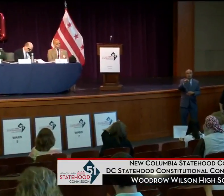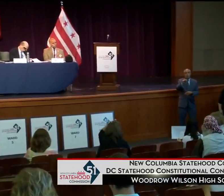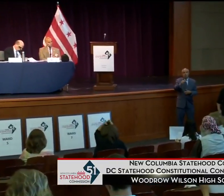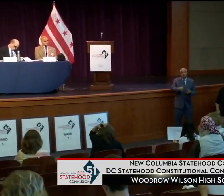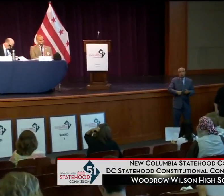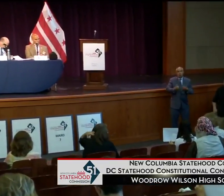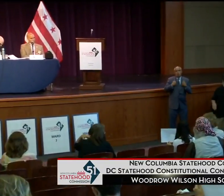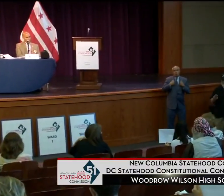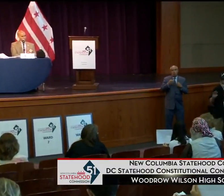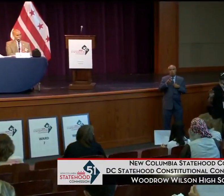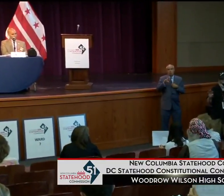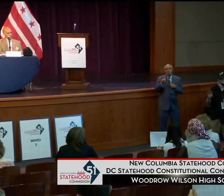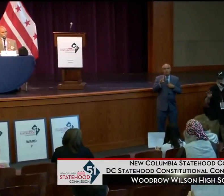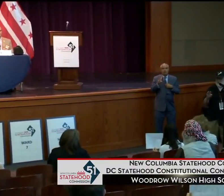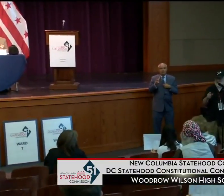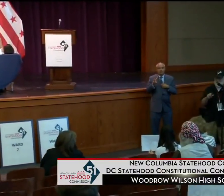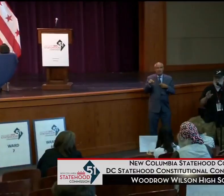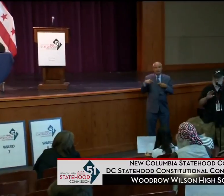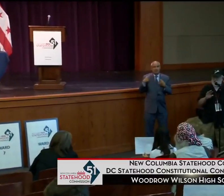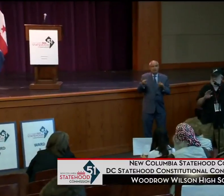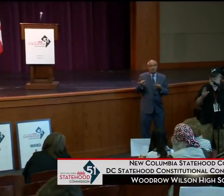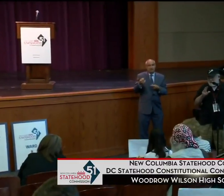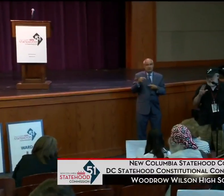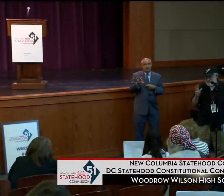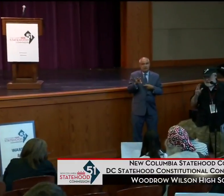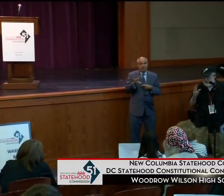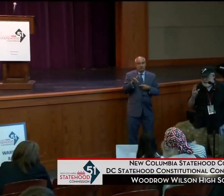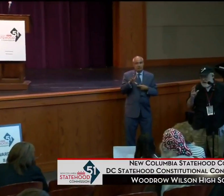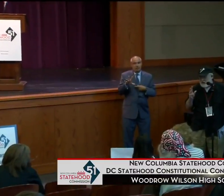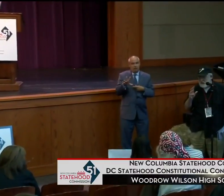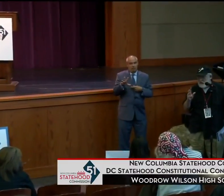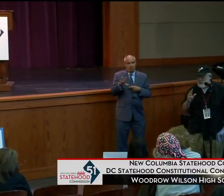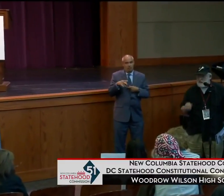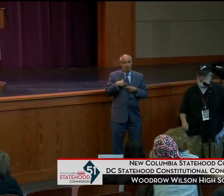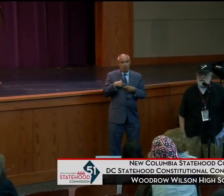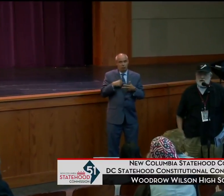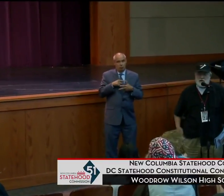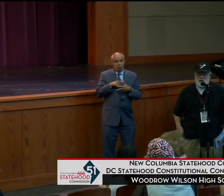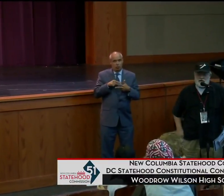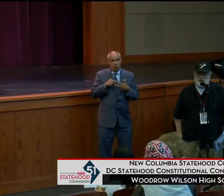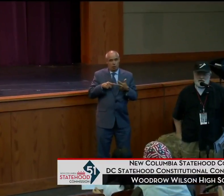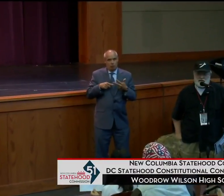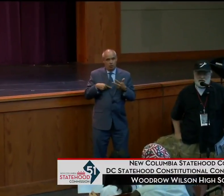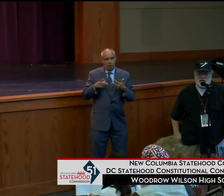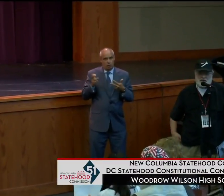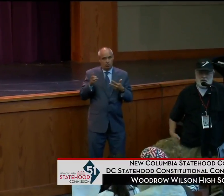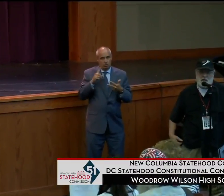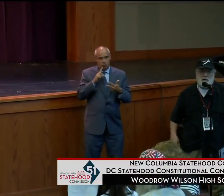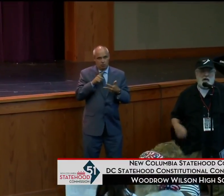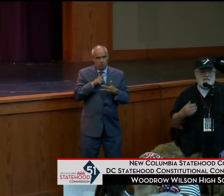I WANT TO ADDRESS THREE SPECIFIC ISSUES JUST BECAUSE I THINK THEY ARE ONES THAT HAVE NOT NECESSARILY BEEN TOUCHED ON OR I